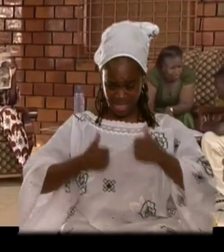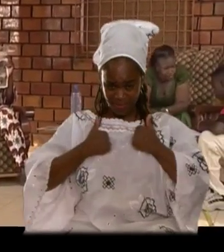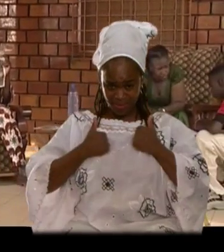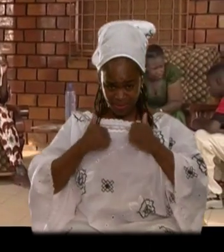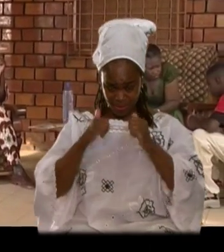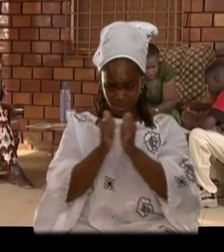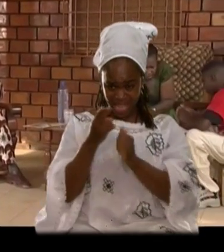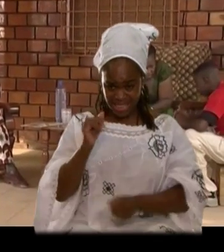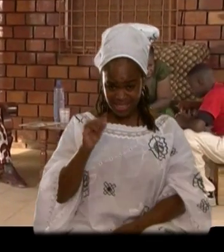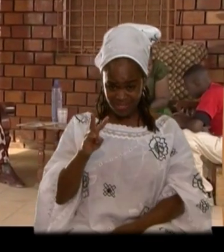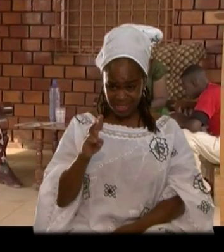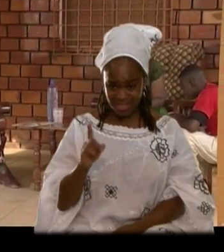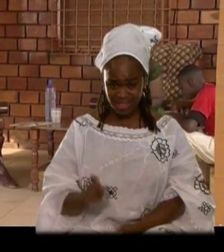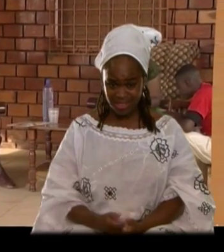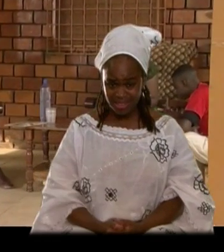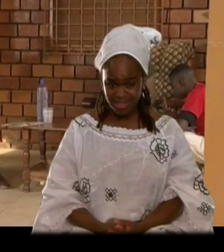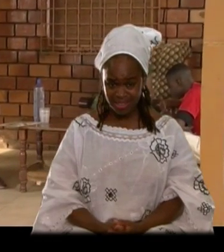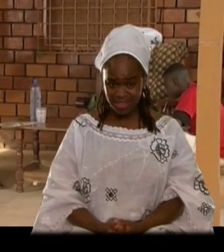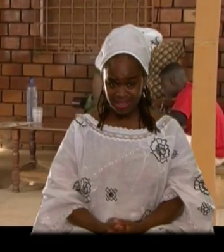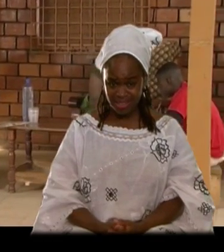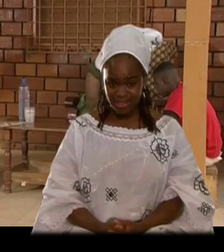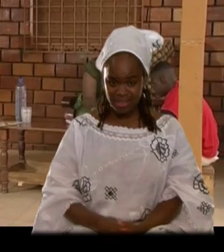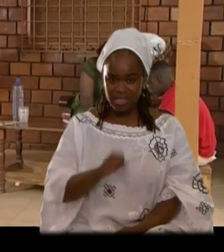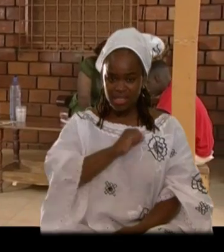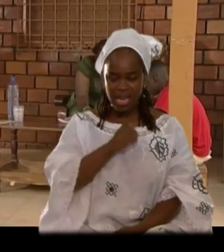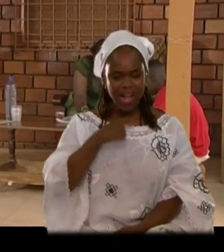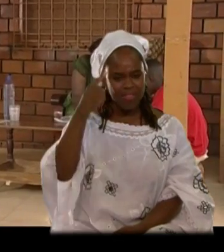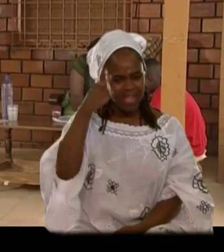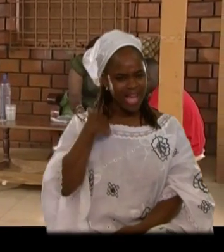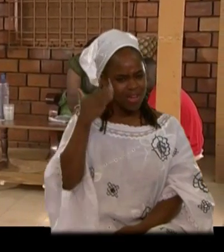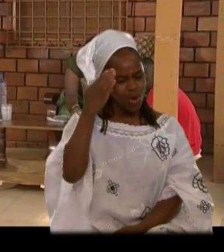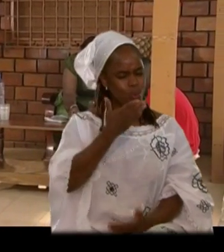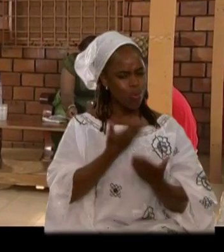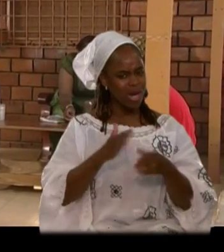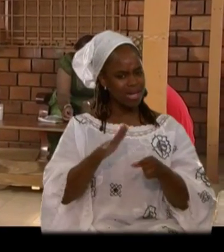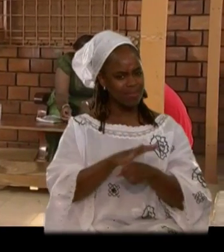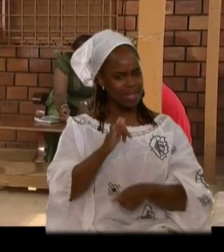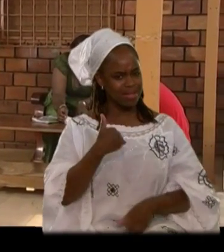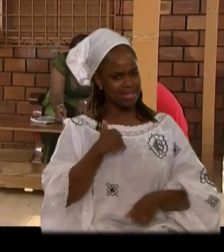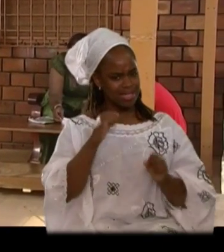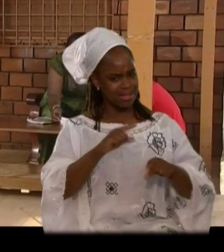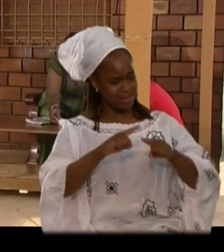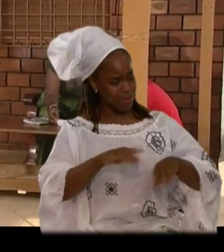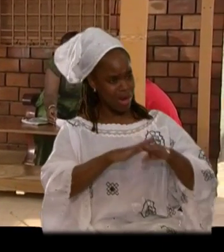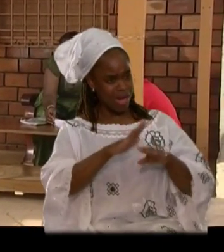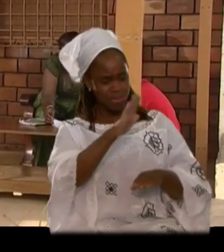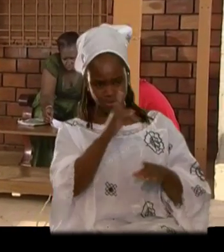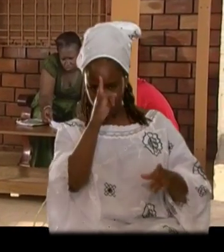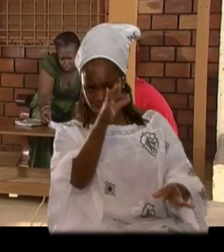Sali, I think I know you well enough to know that I can count on your discretion.